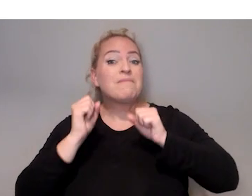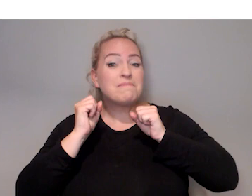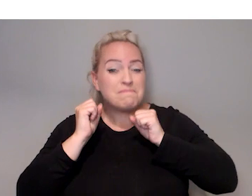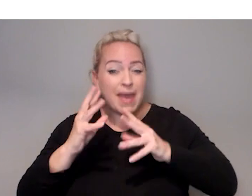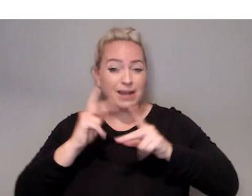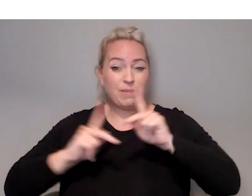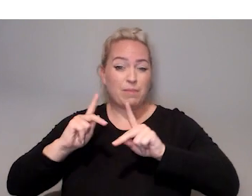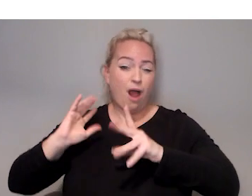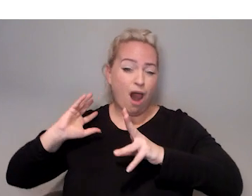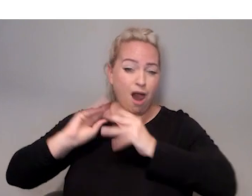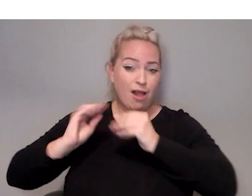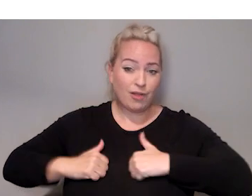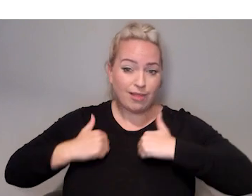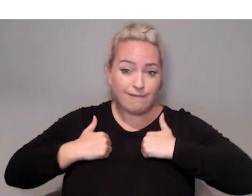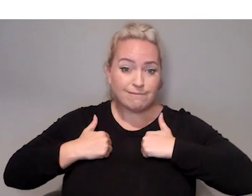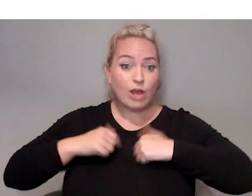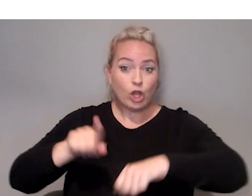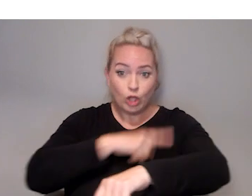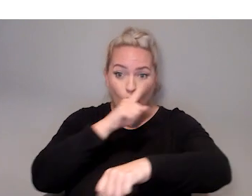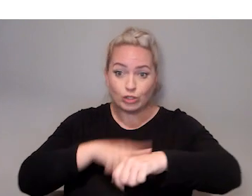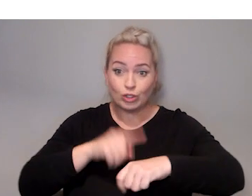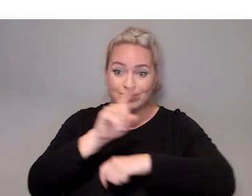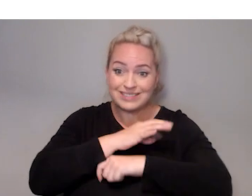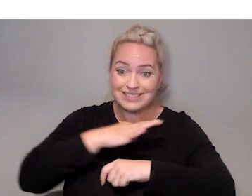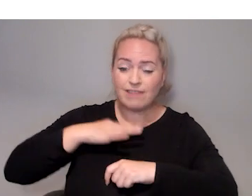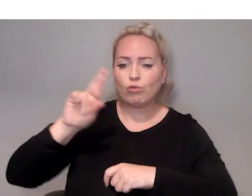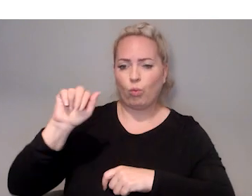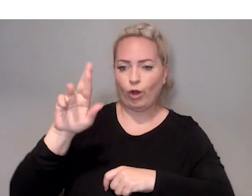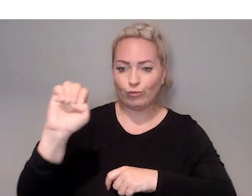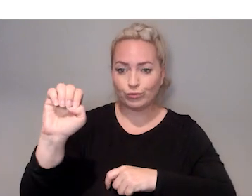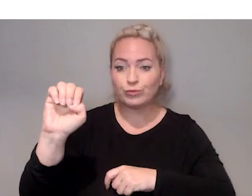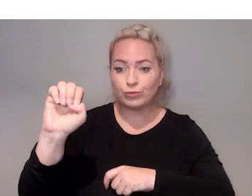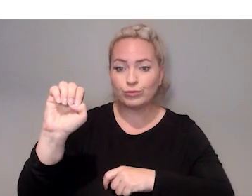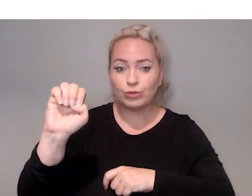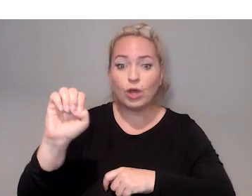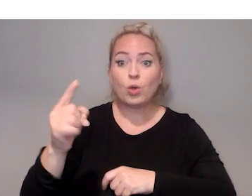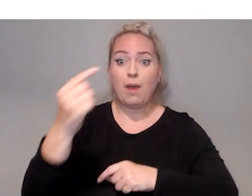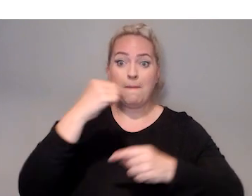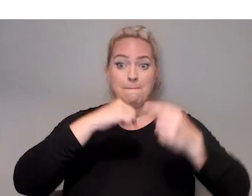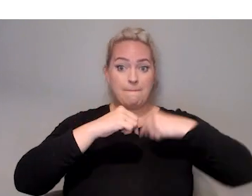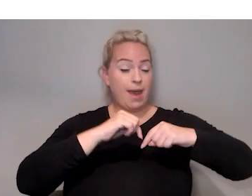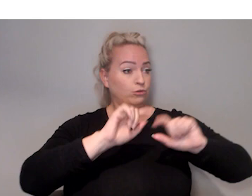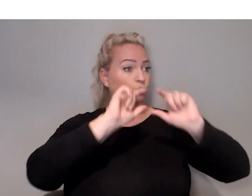their lifespan long-term staff are very rare and going back to the circles of support visual